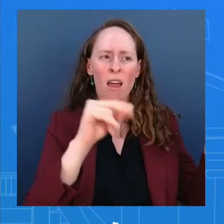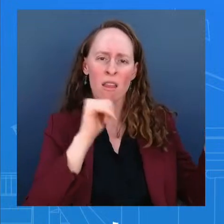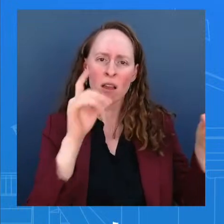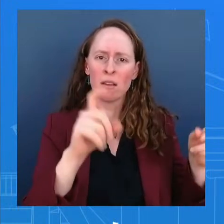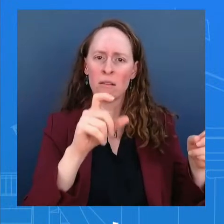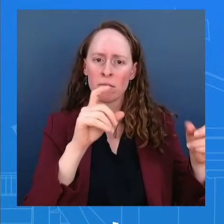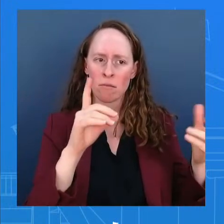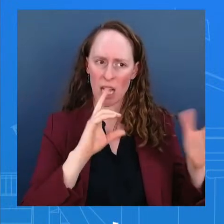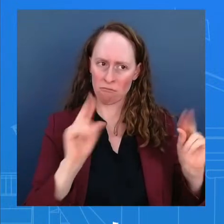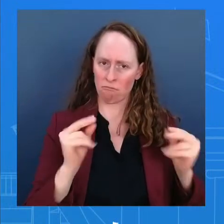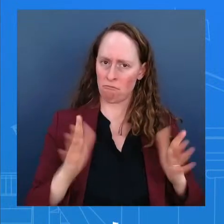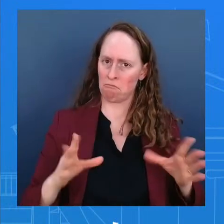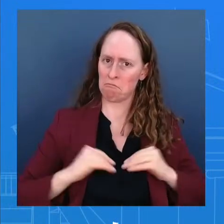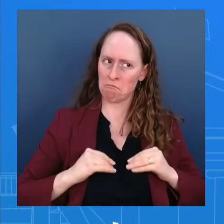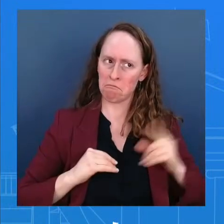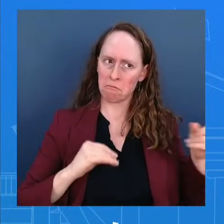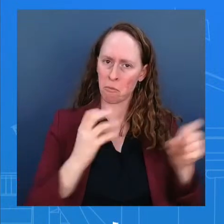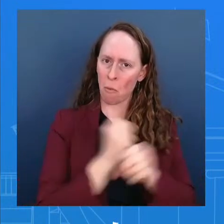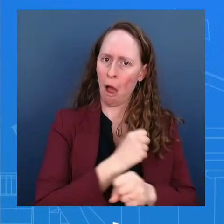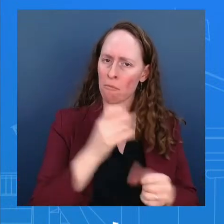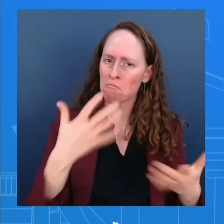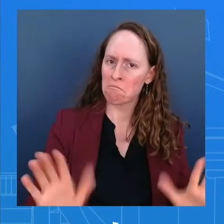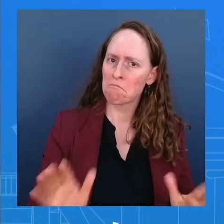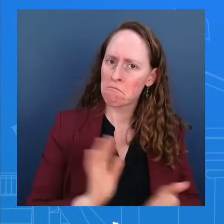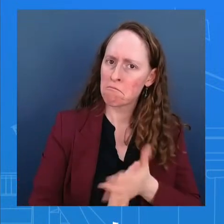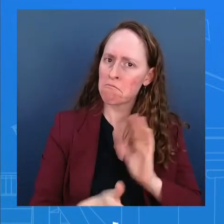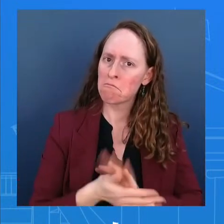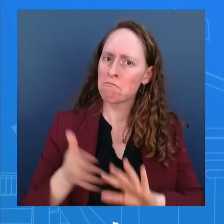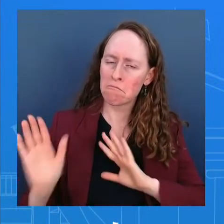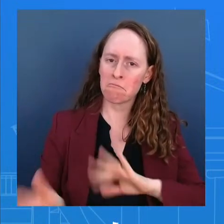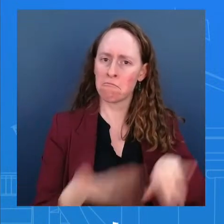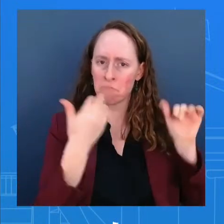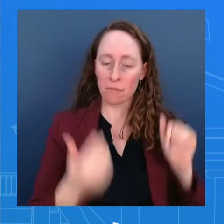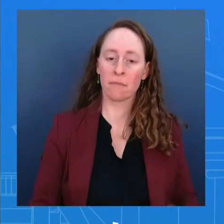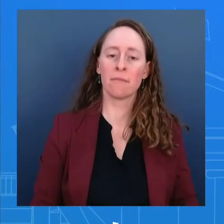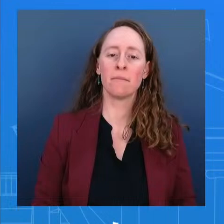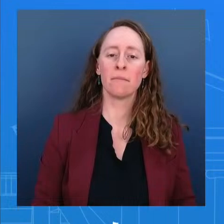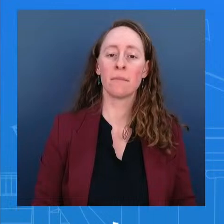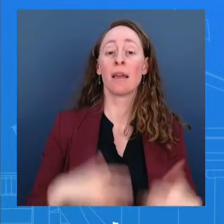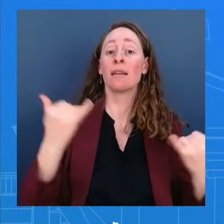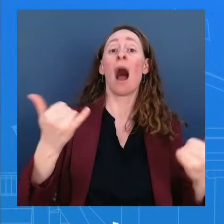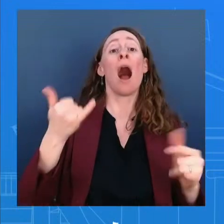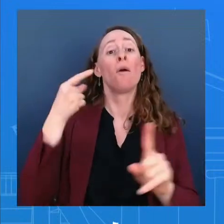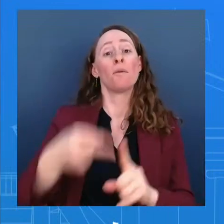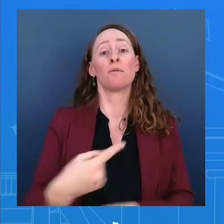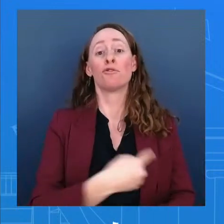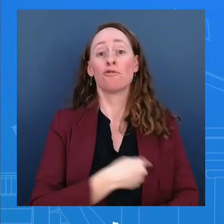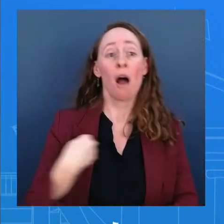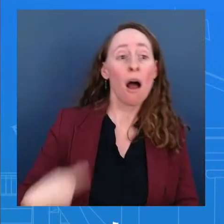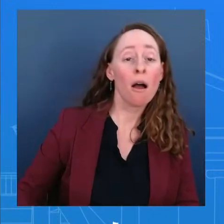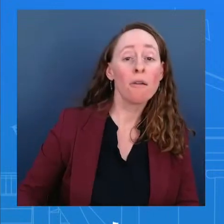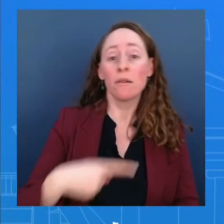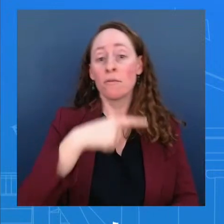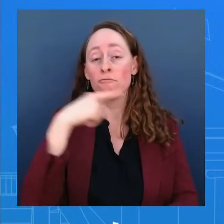Point two, you mentioned China and Russia. You know, I’m obviously biased,